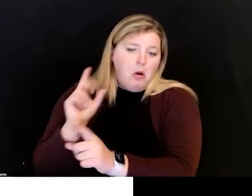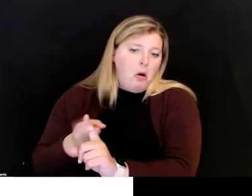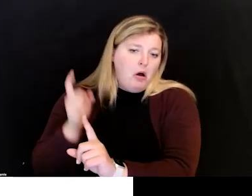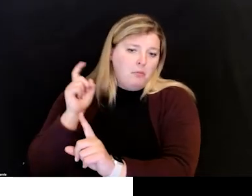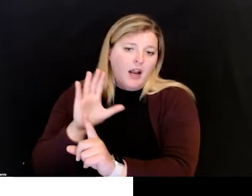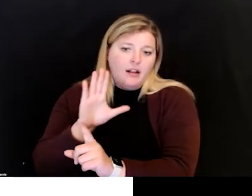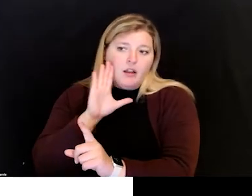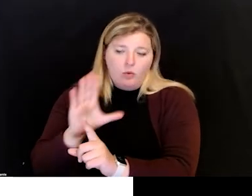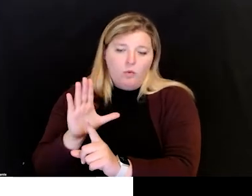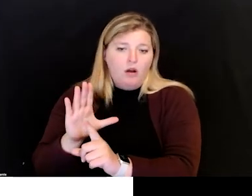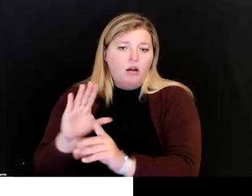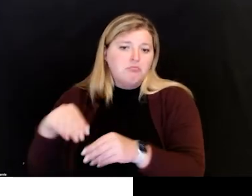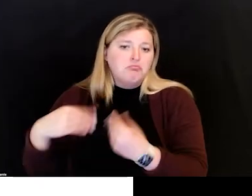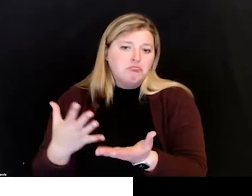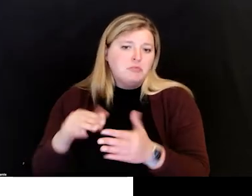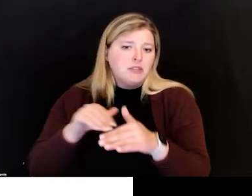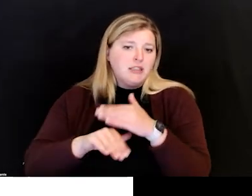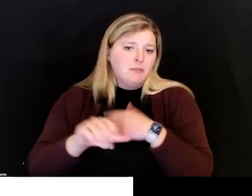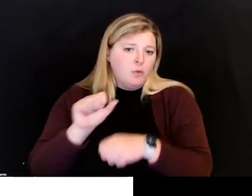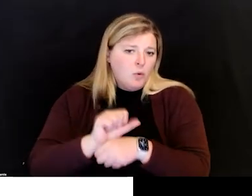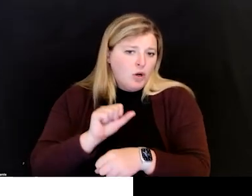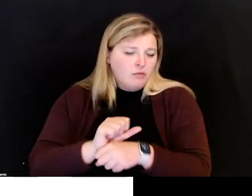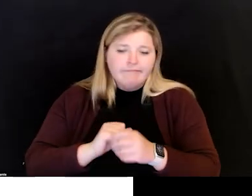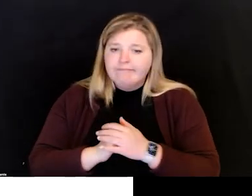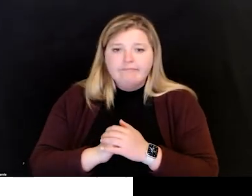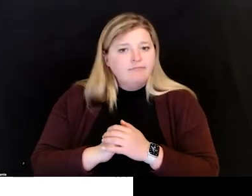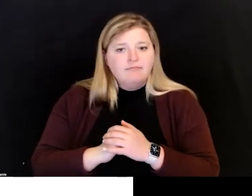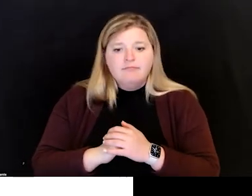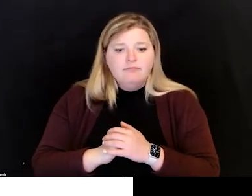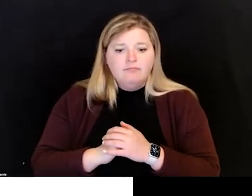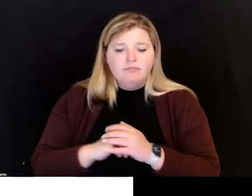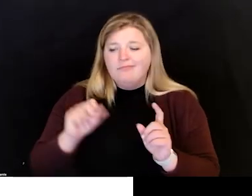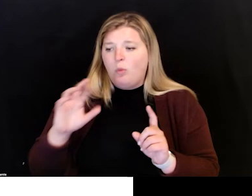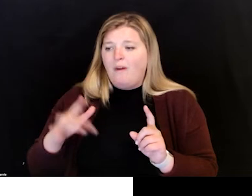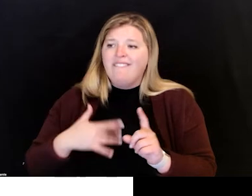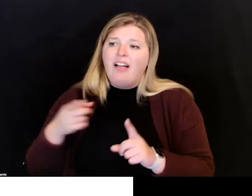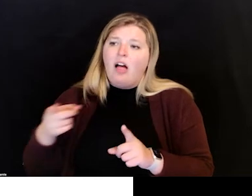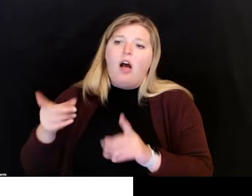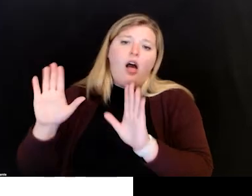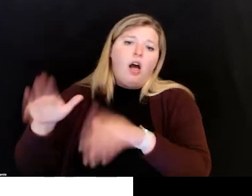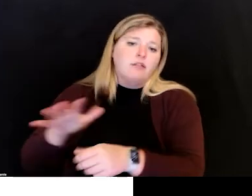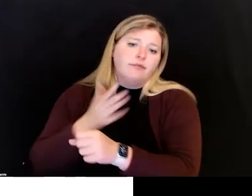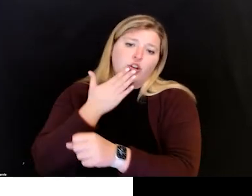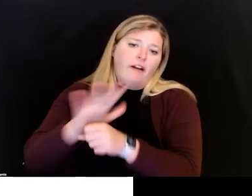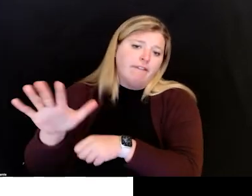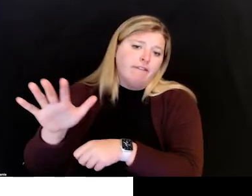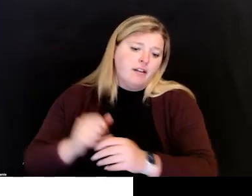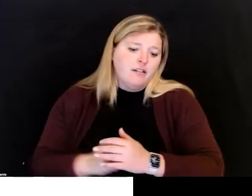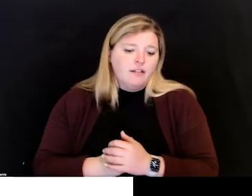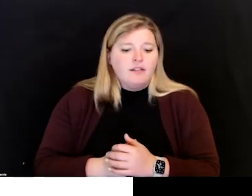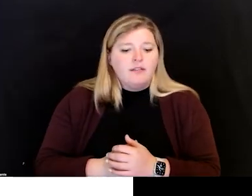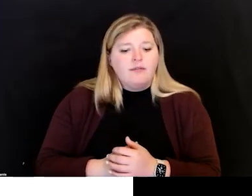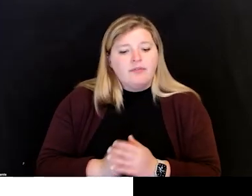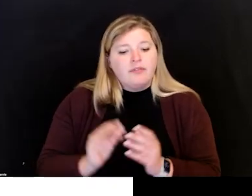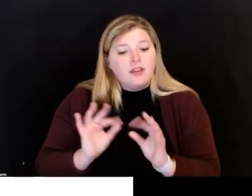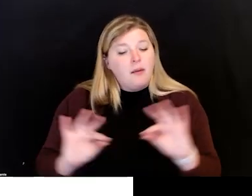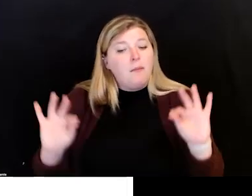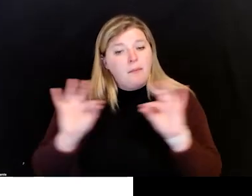going to make our work accessible or that we don't have to do anything additional. It's important to know your software's limitations